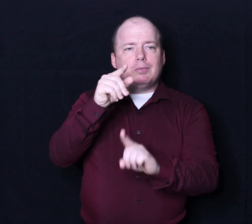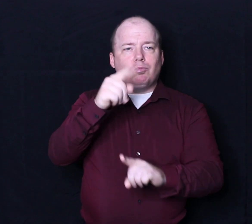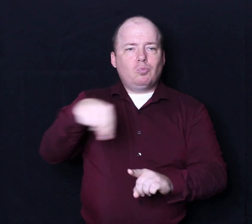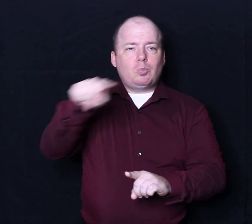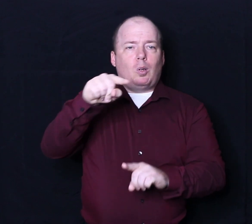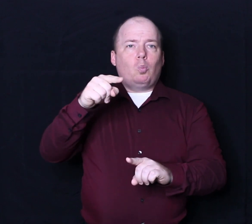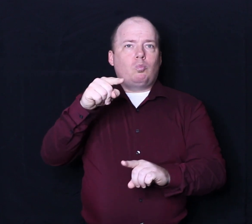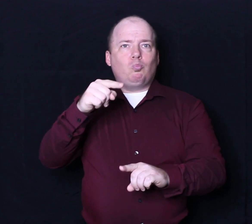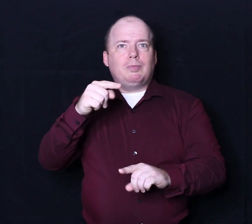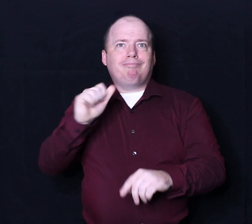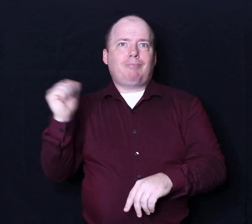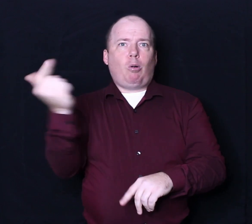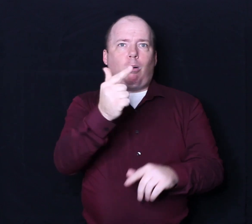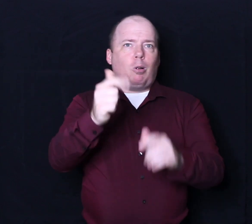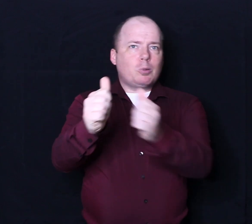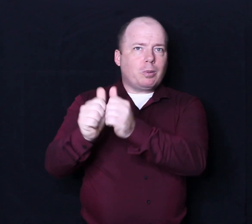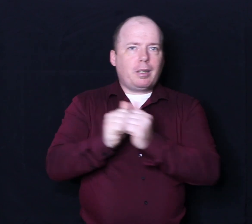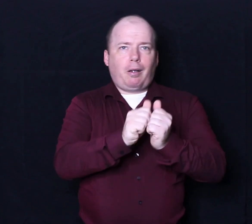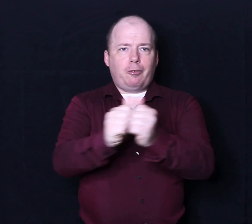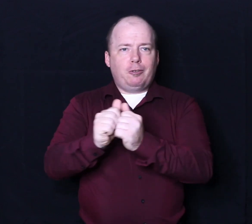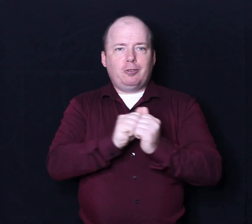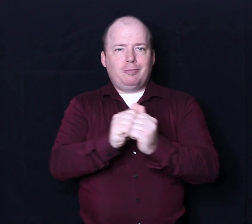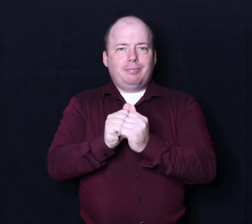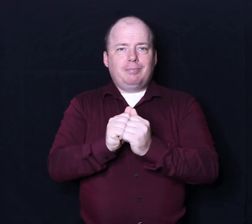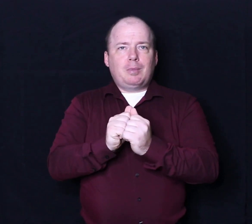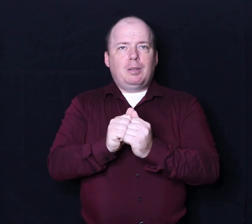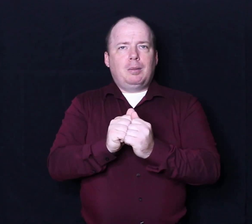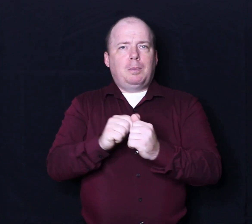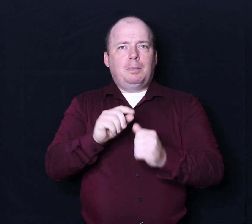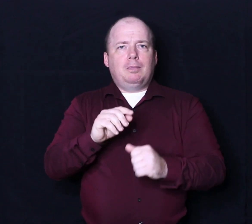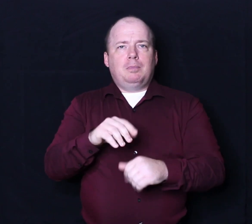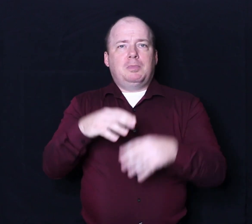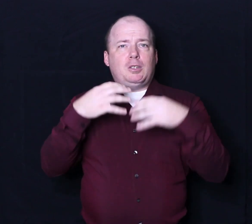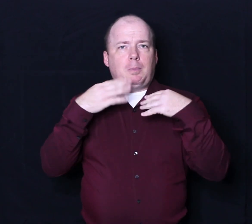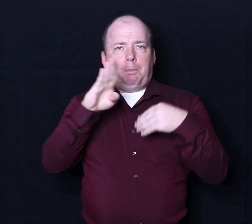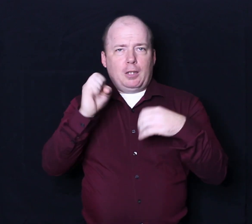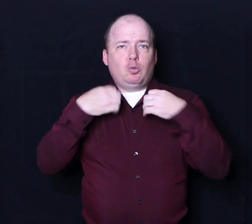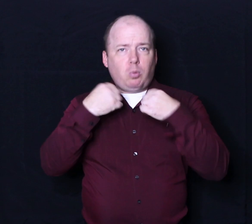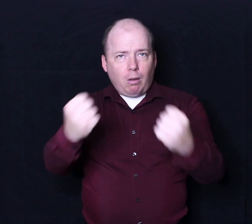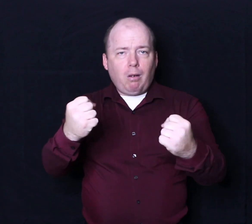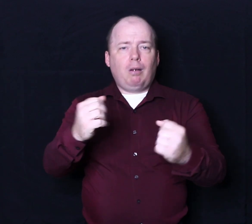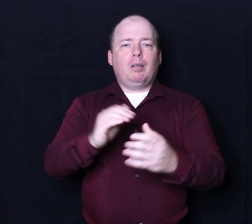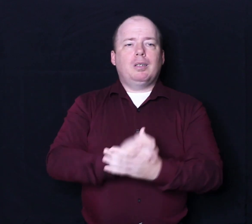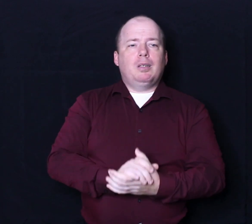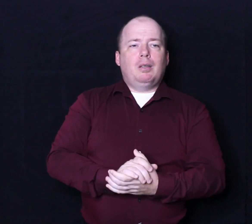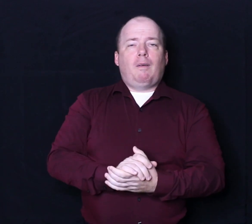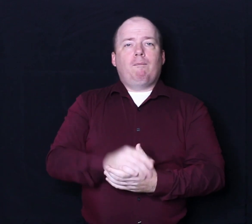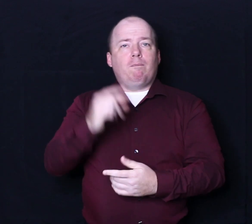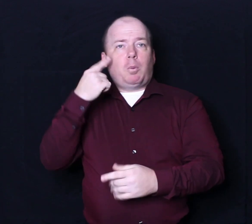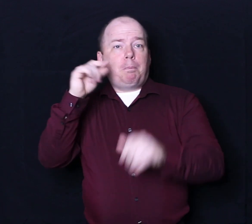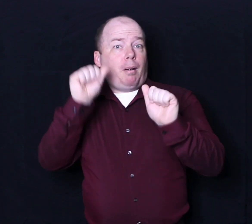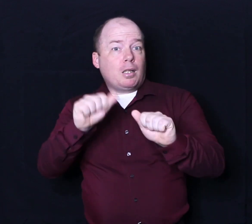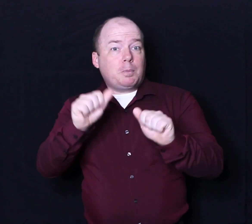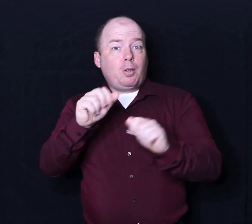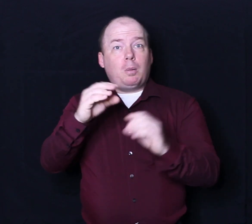you we are in this together, to be strong for what unexpectations